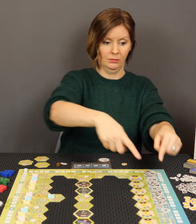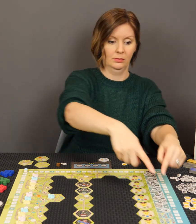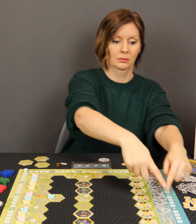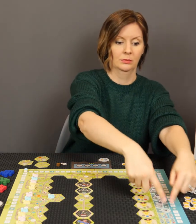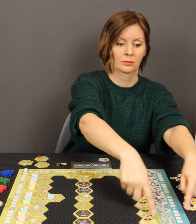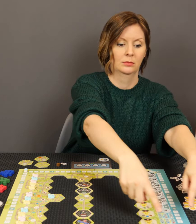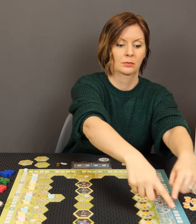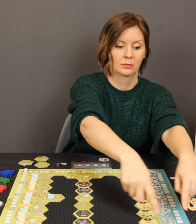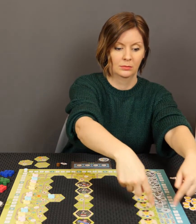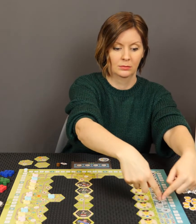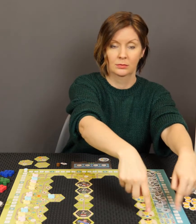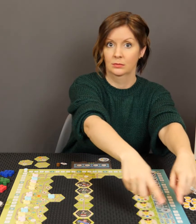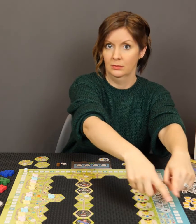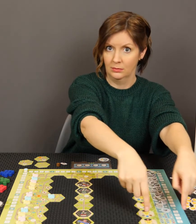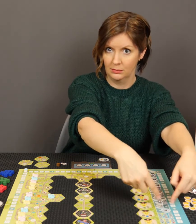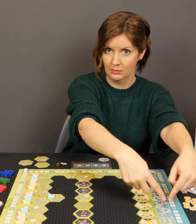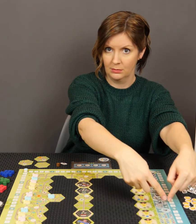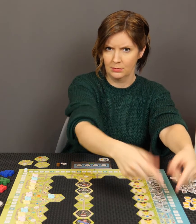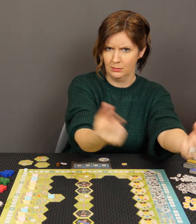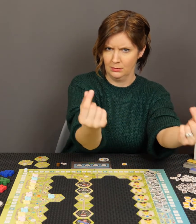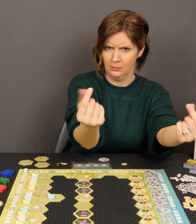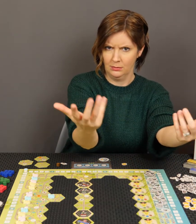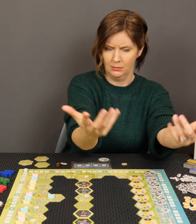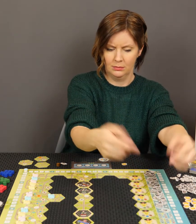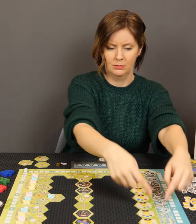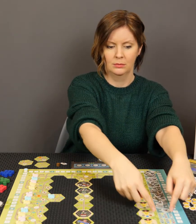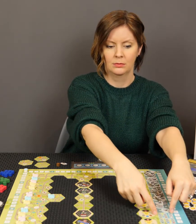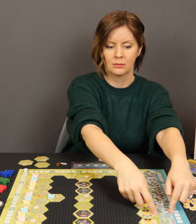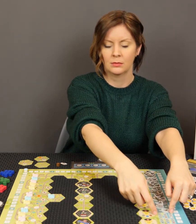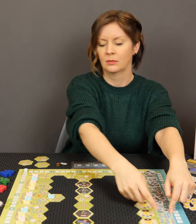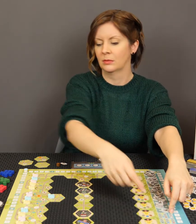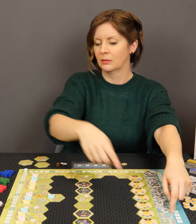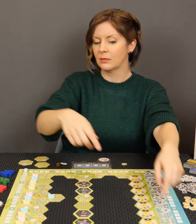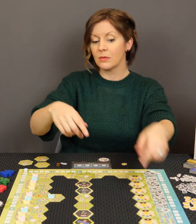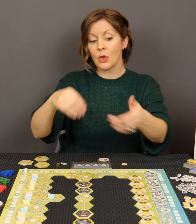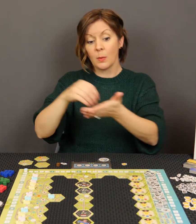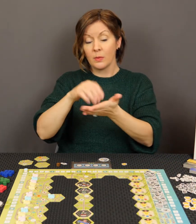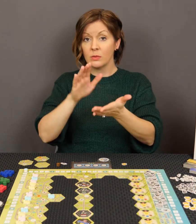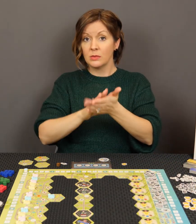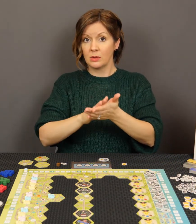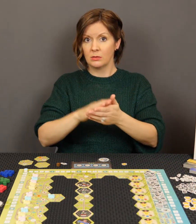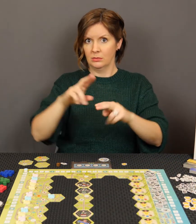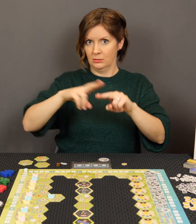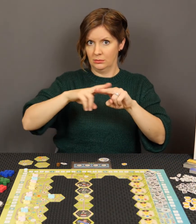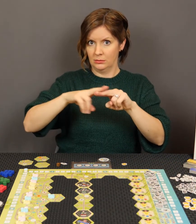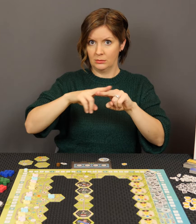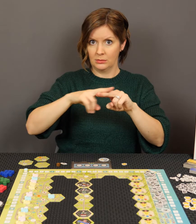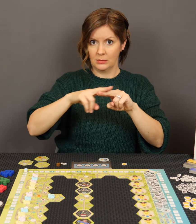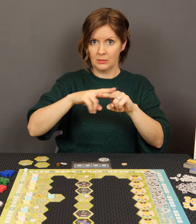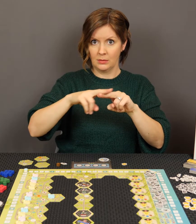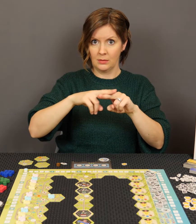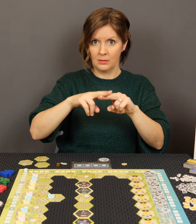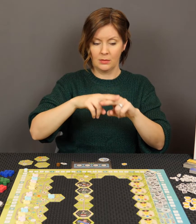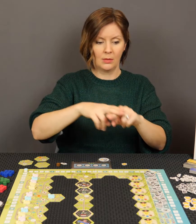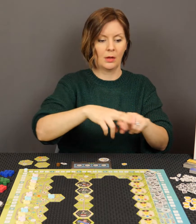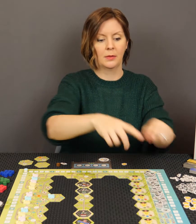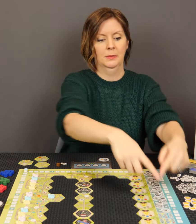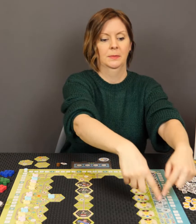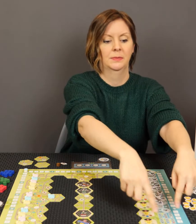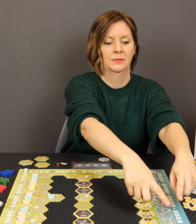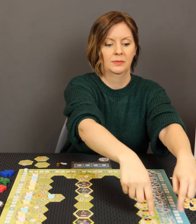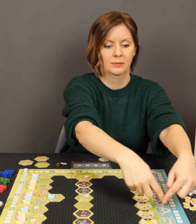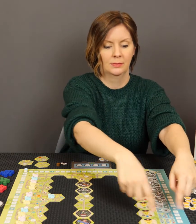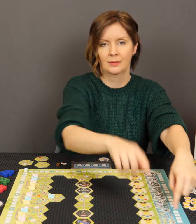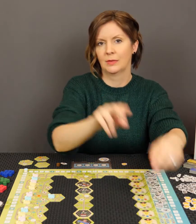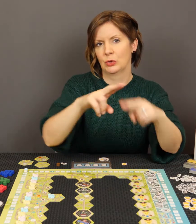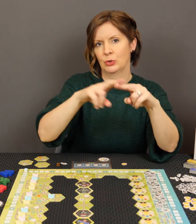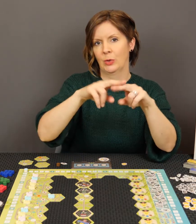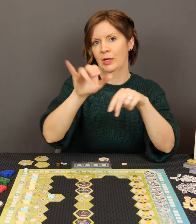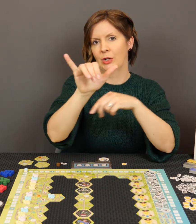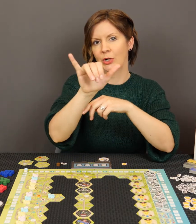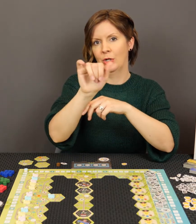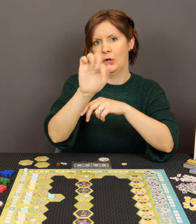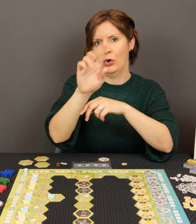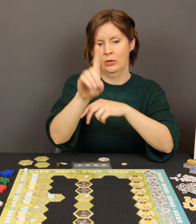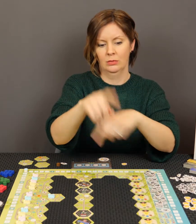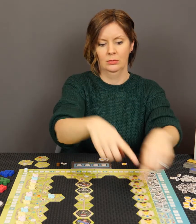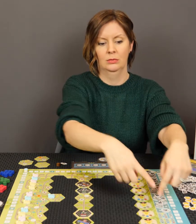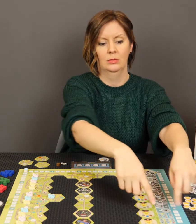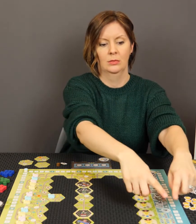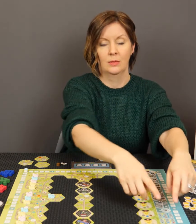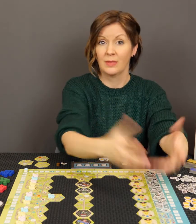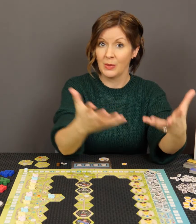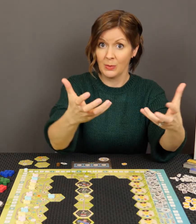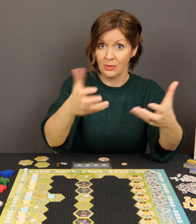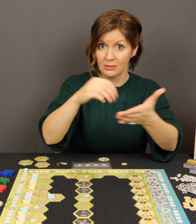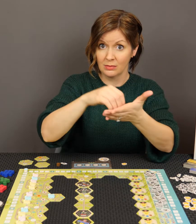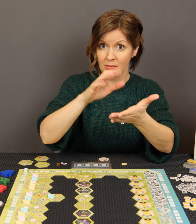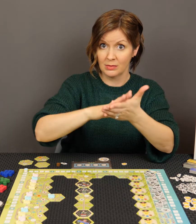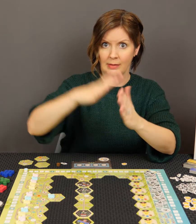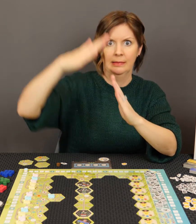Once you arrive to that edge of the board, which is called the train yard, you want to